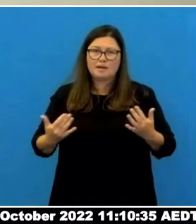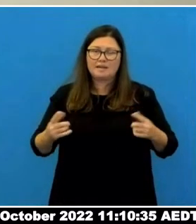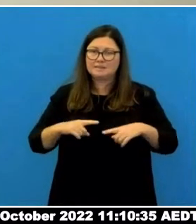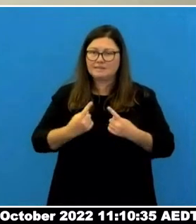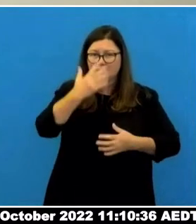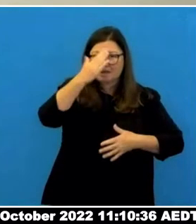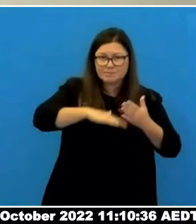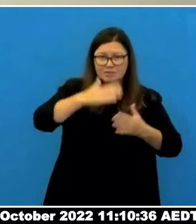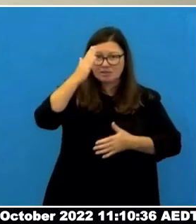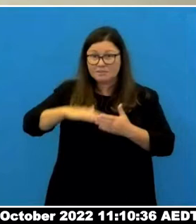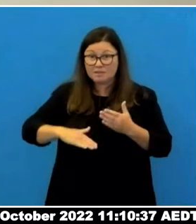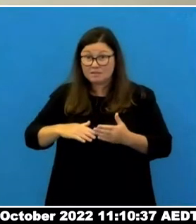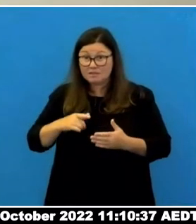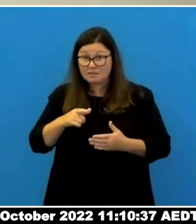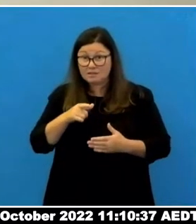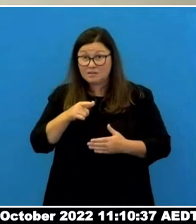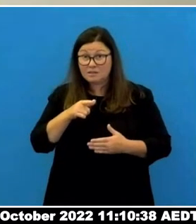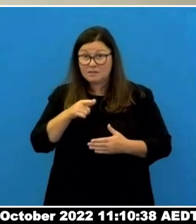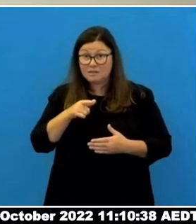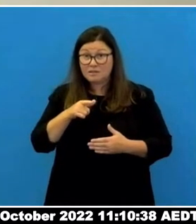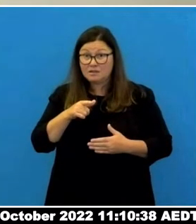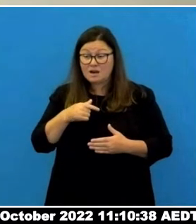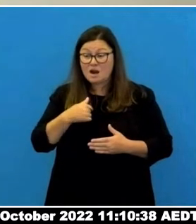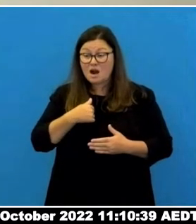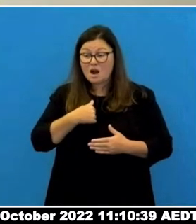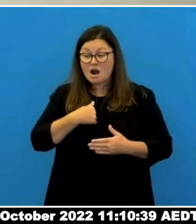I would like to keep all these things short.